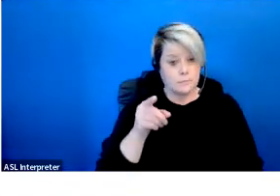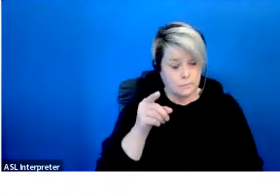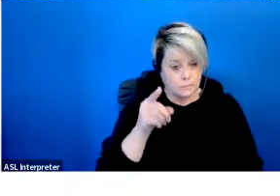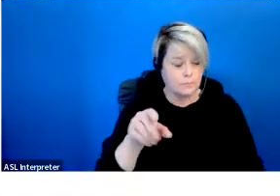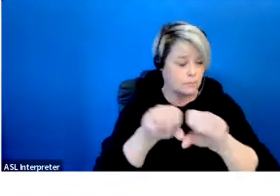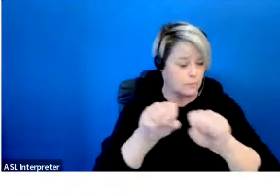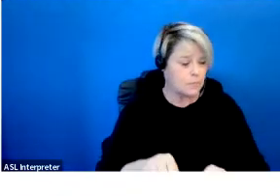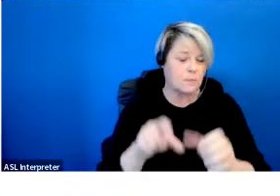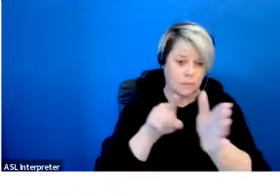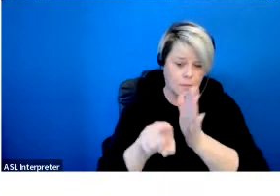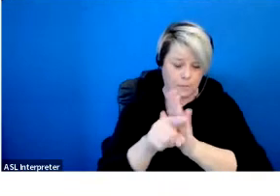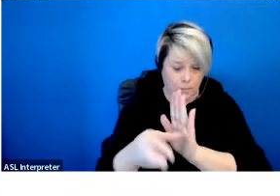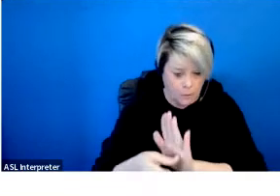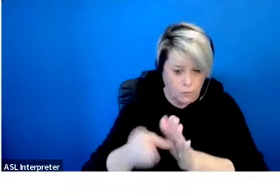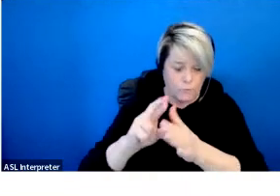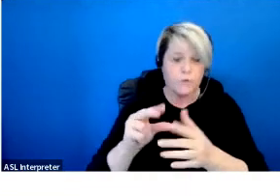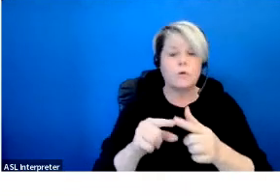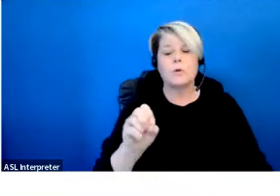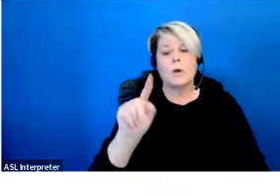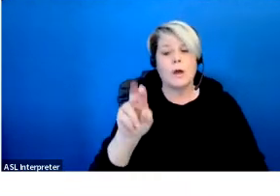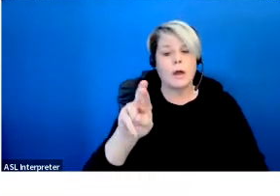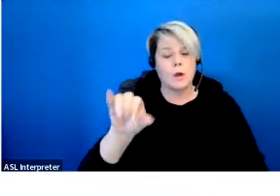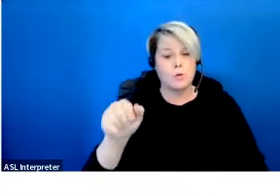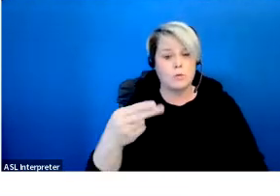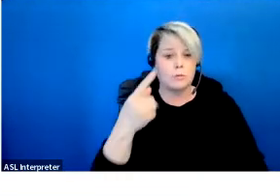this role, Stephanie overseas services to government